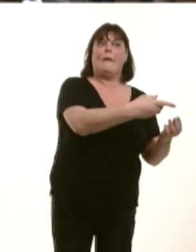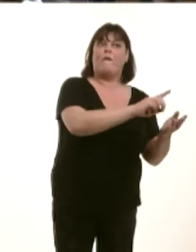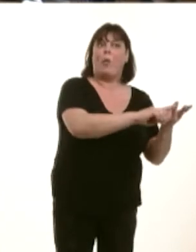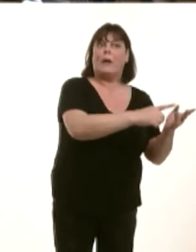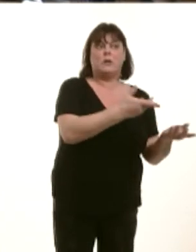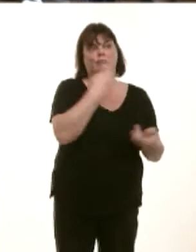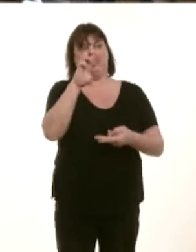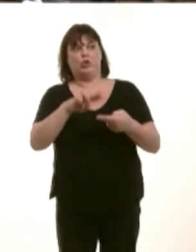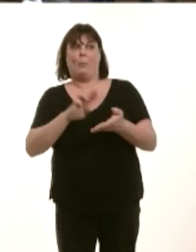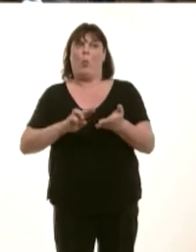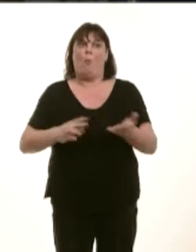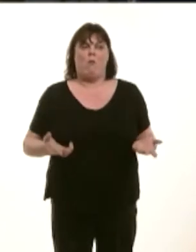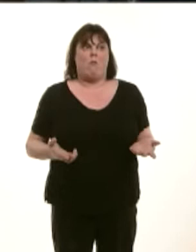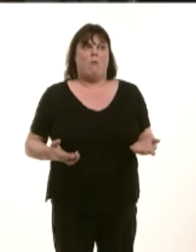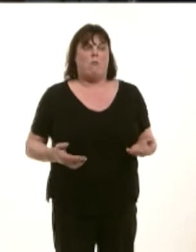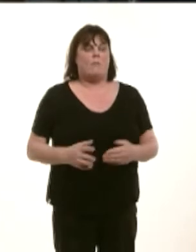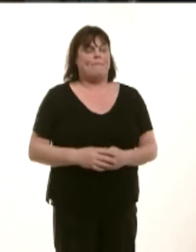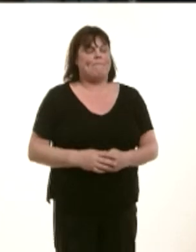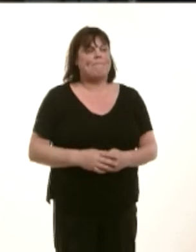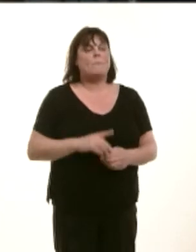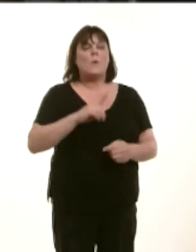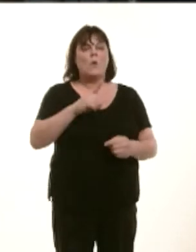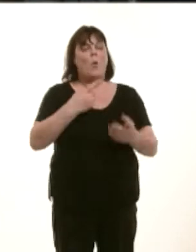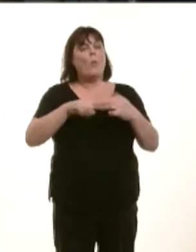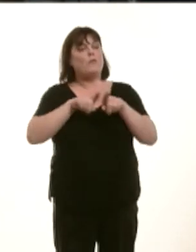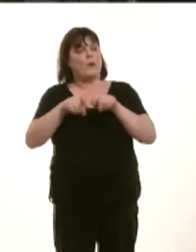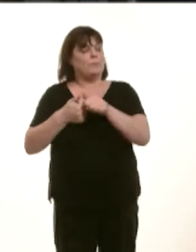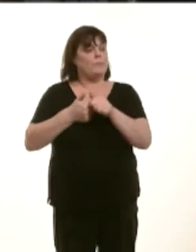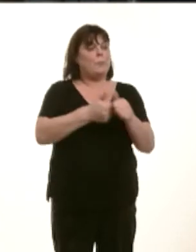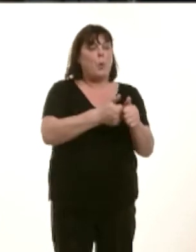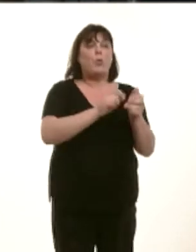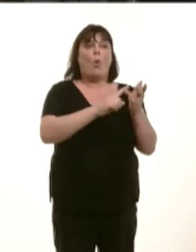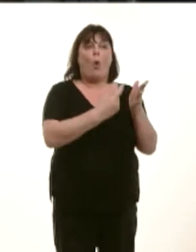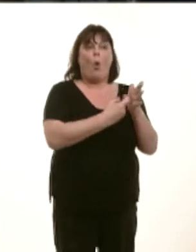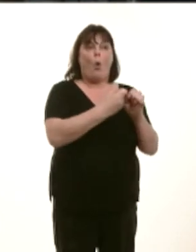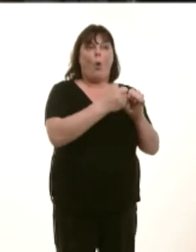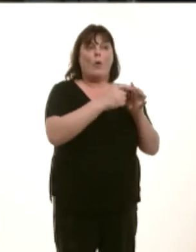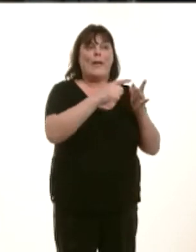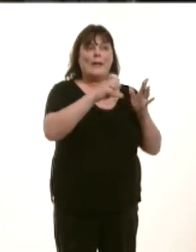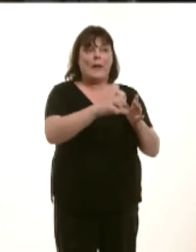given to organic farming. Then there are successful companies like Calon Wen, in terms of their